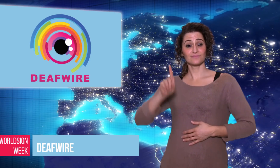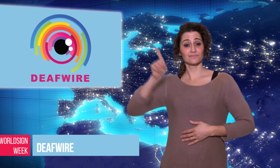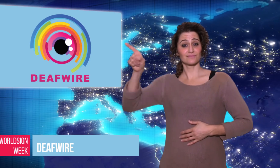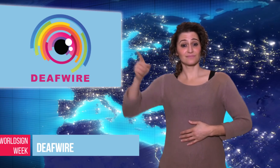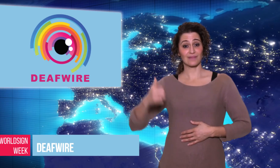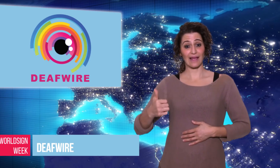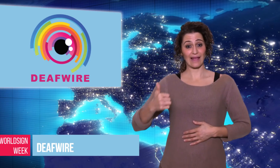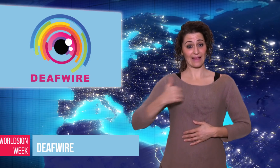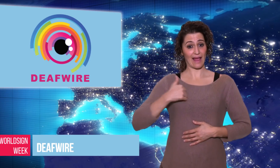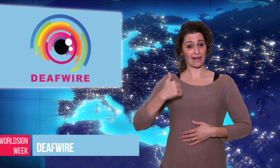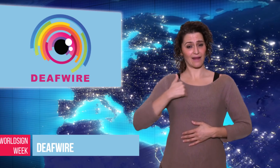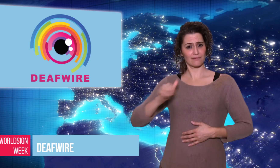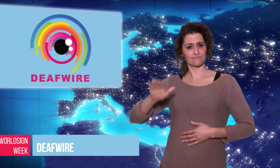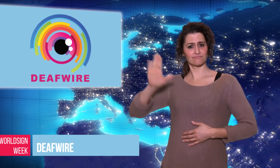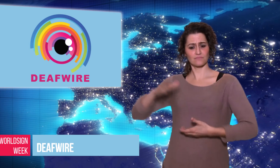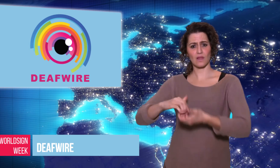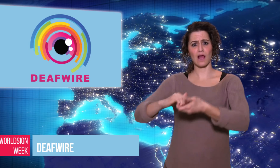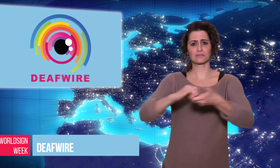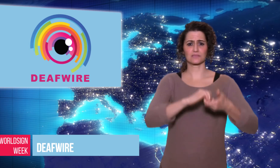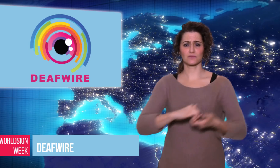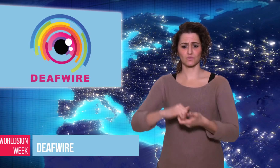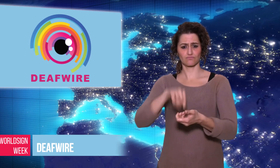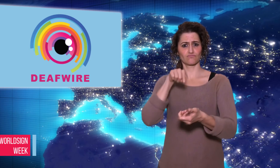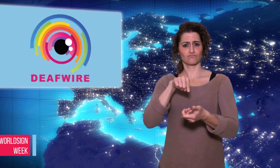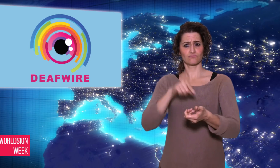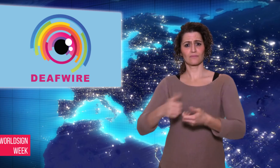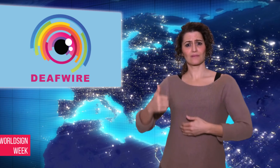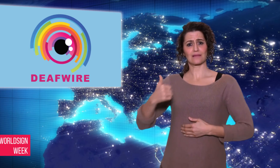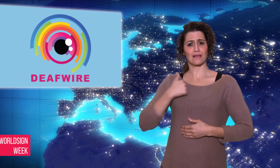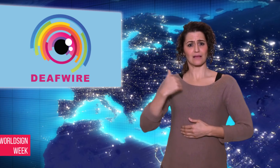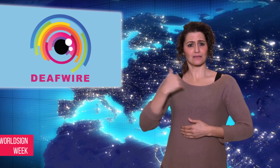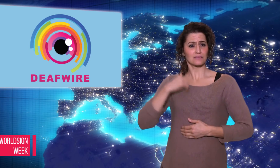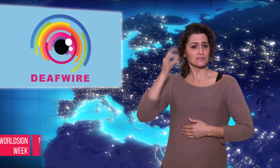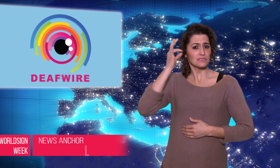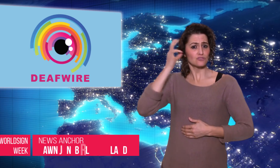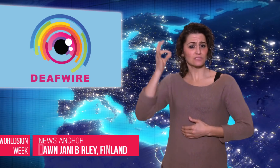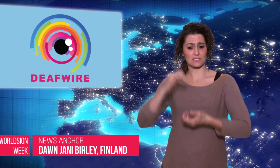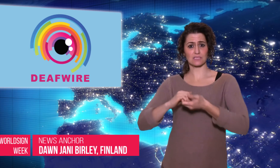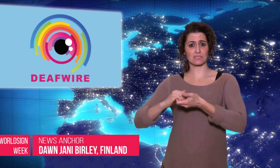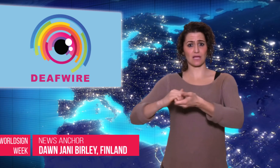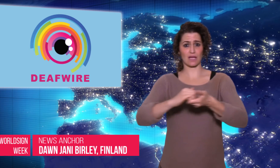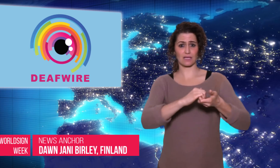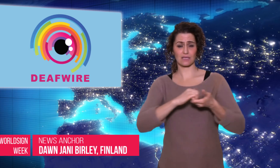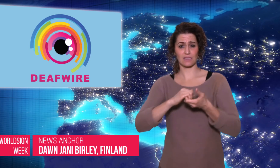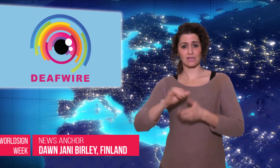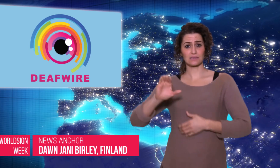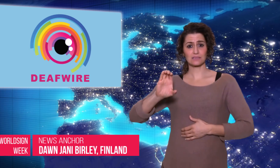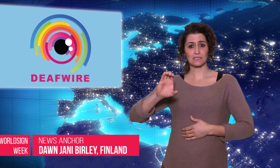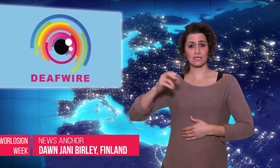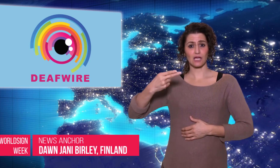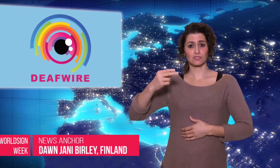Dawn: Over 3 million hard of